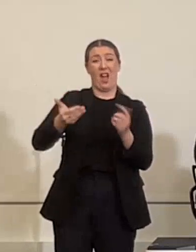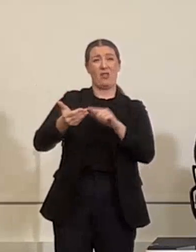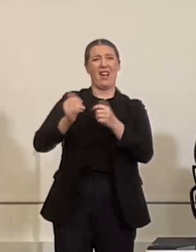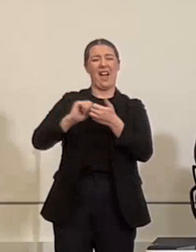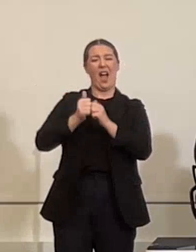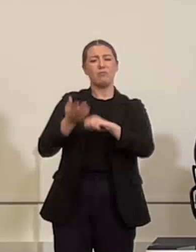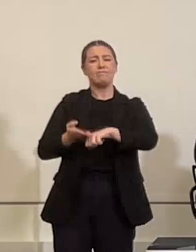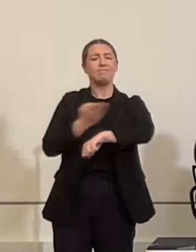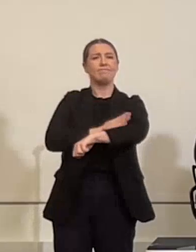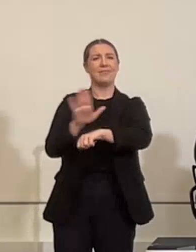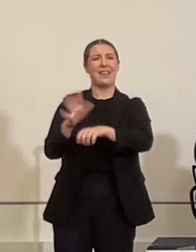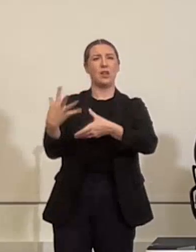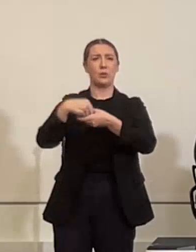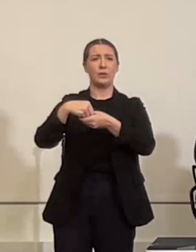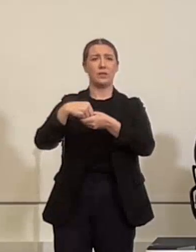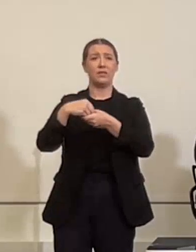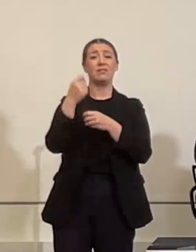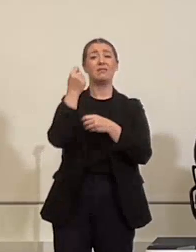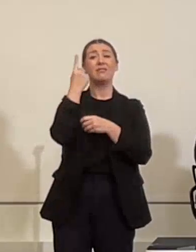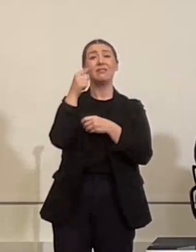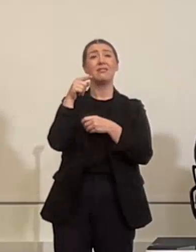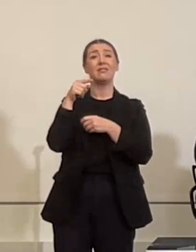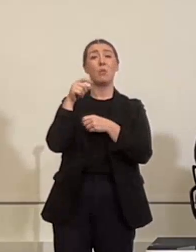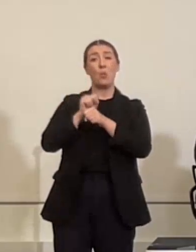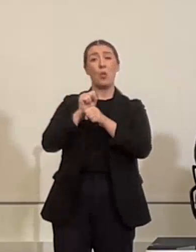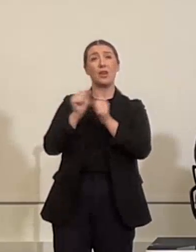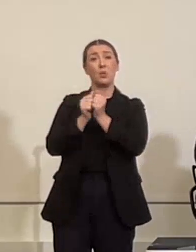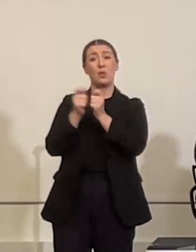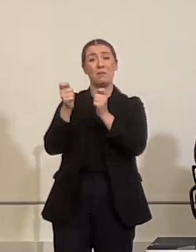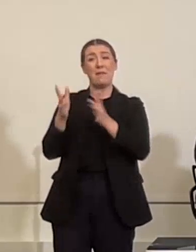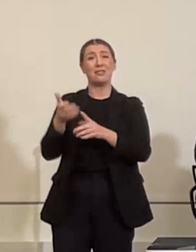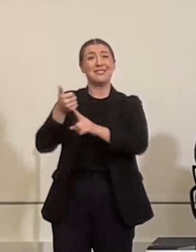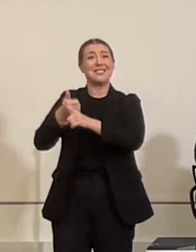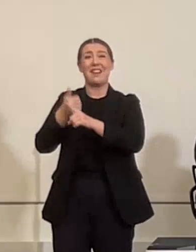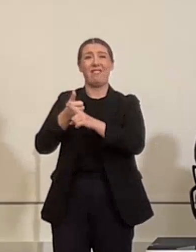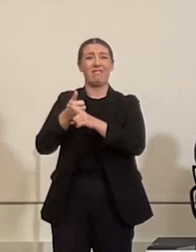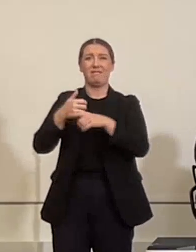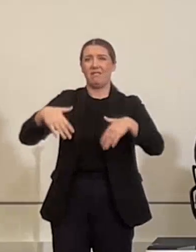The interview process, especially working with managers, maybe aren't used to hiring folks with